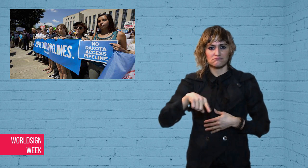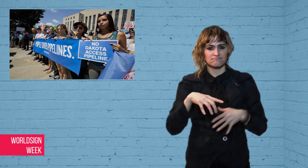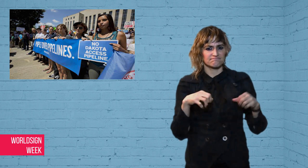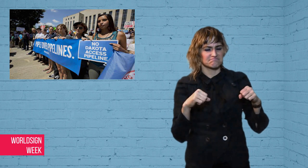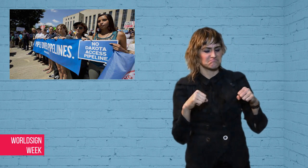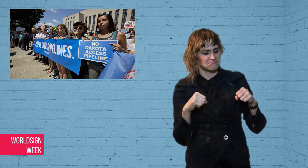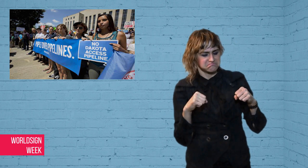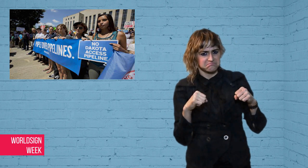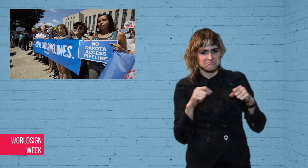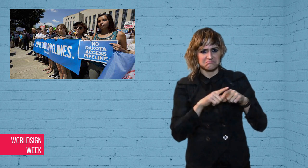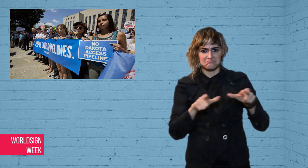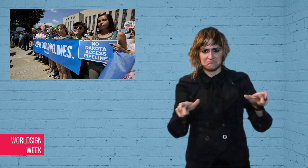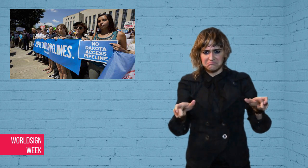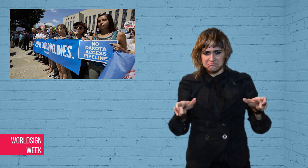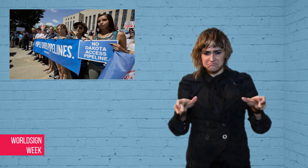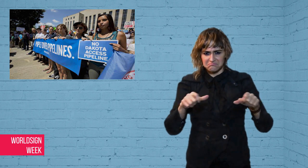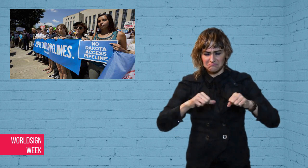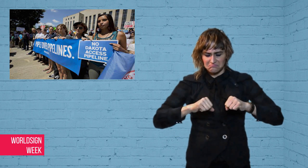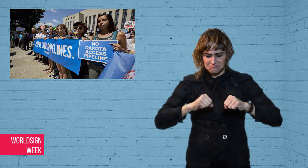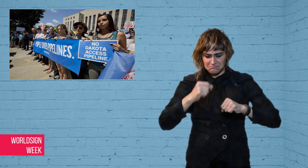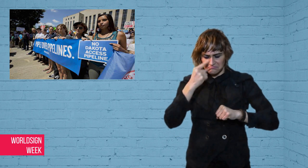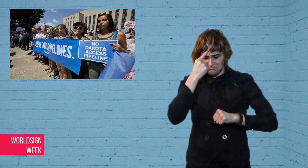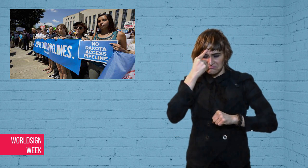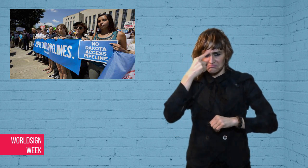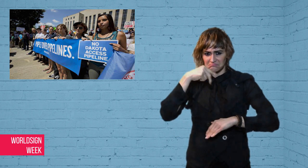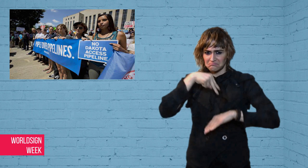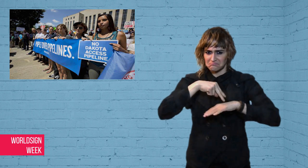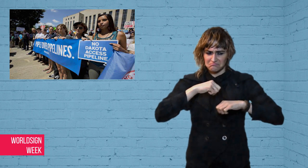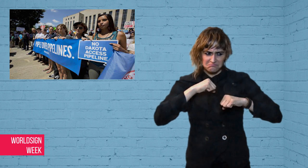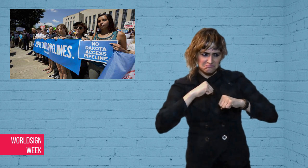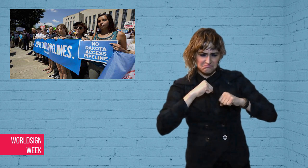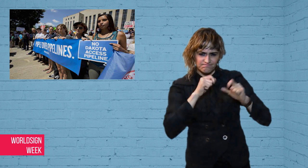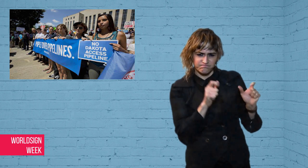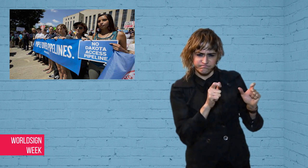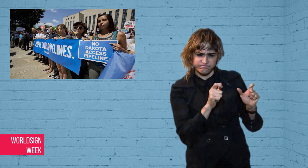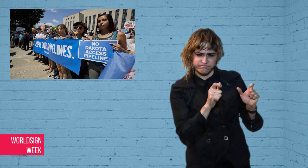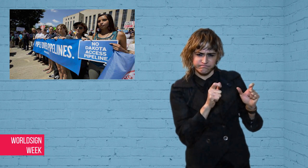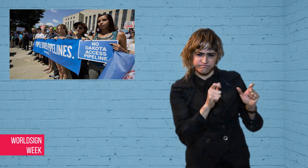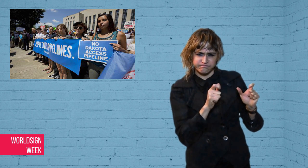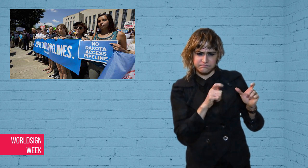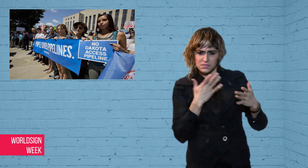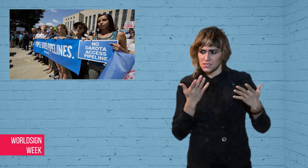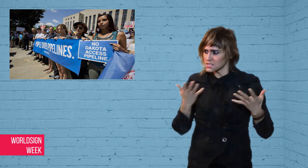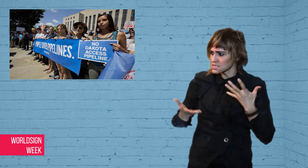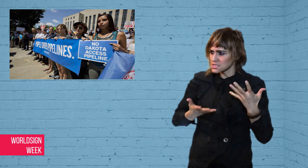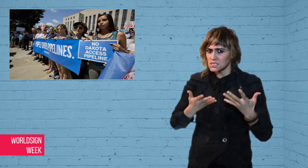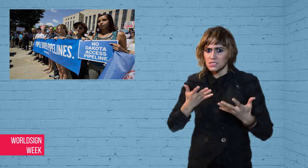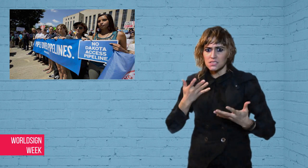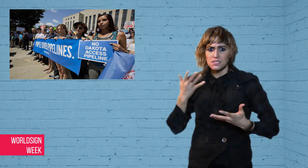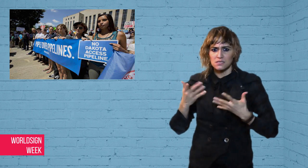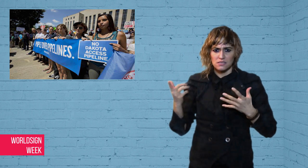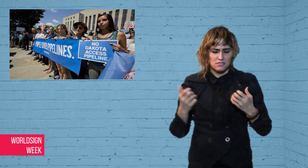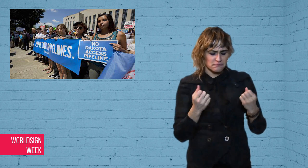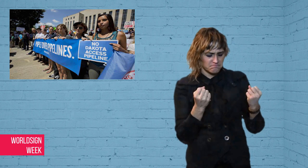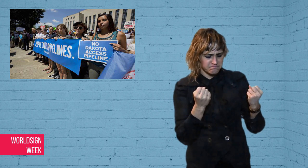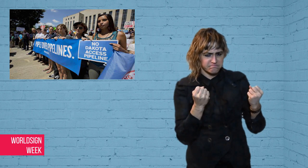to disperse the protesters. But the protesters stayed firm and held